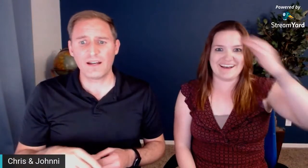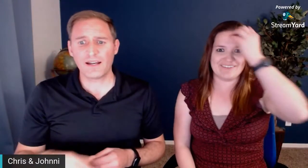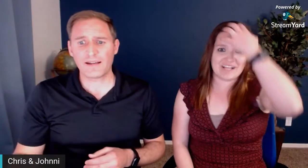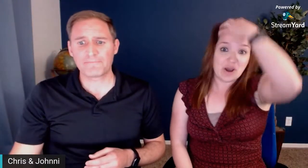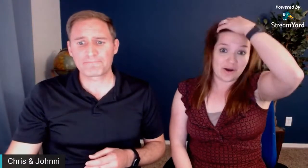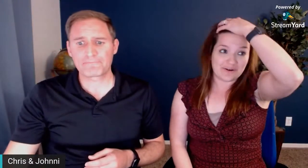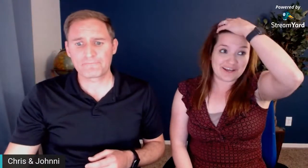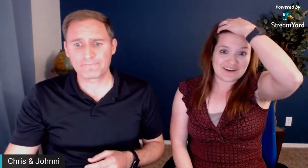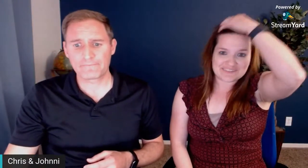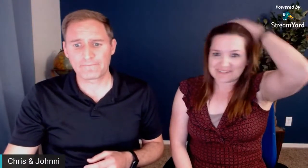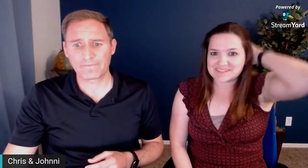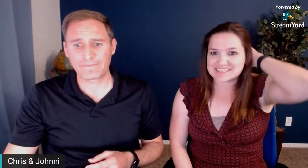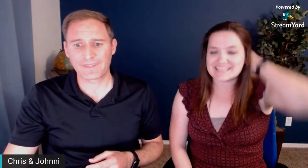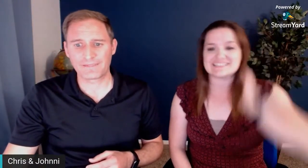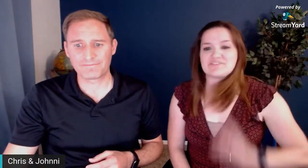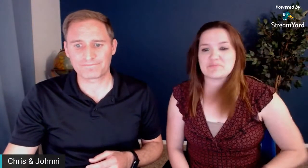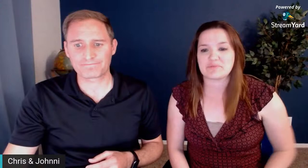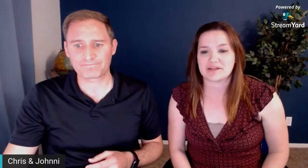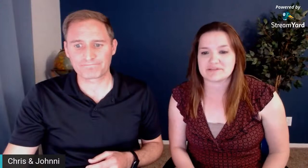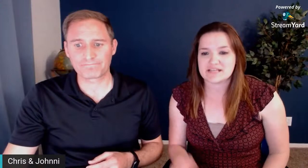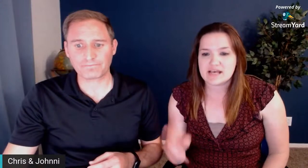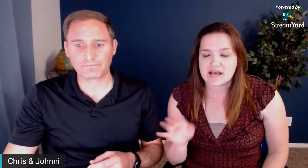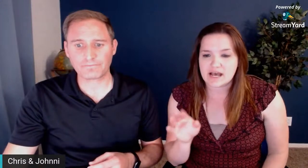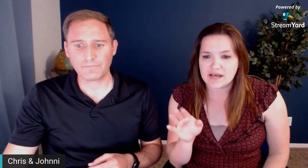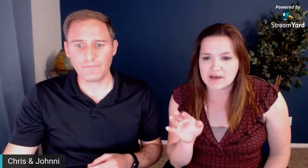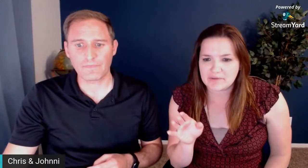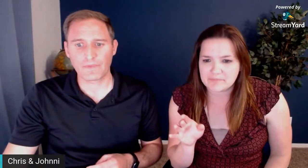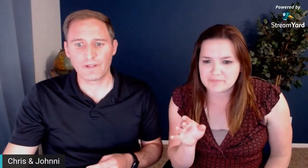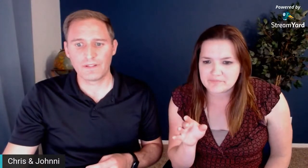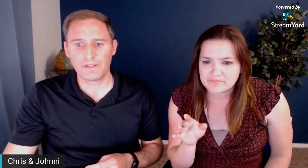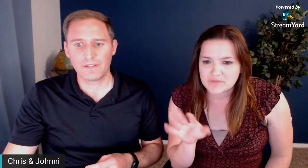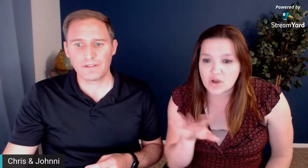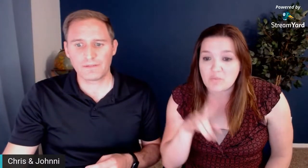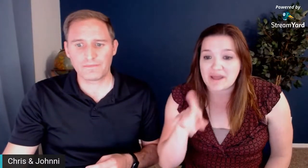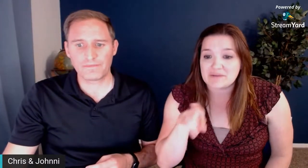i'm like oh no it's one of those things i have to remember anyways um oh why didn't